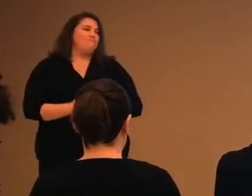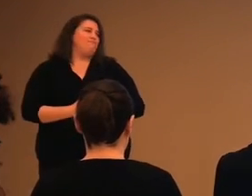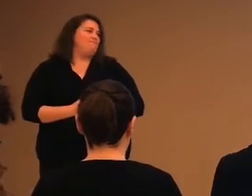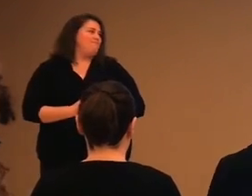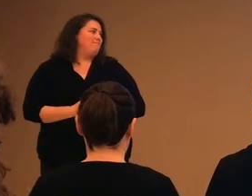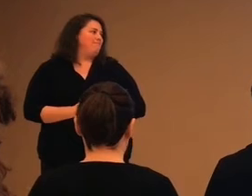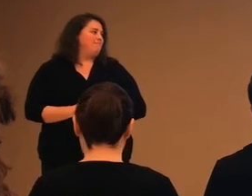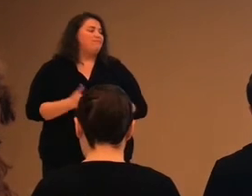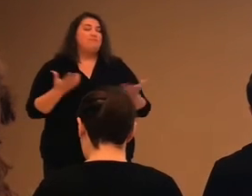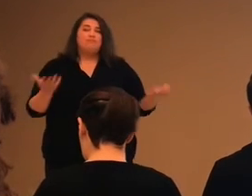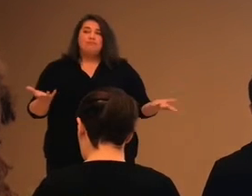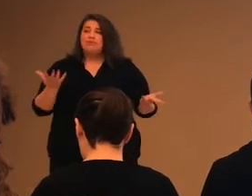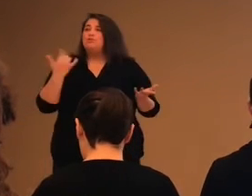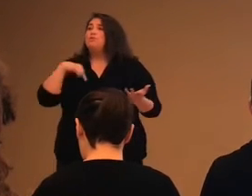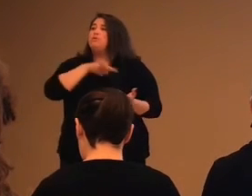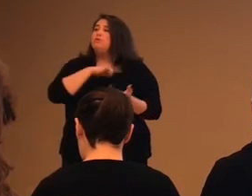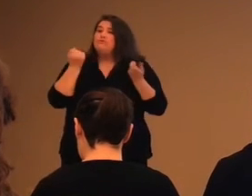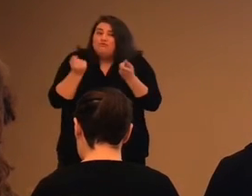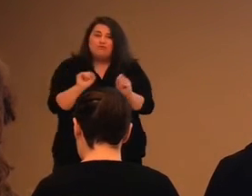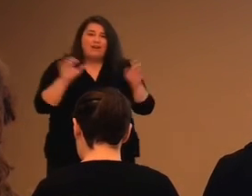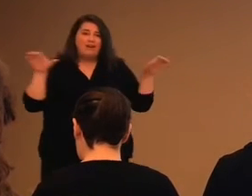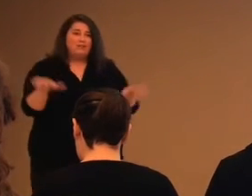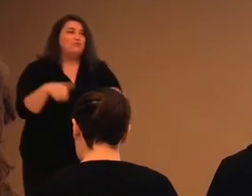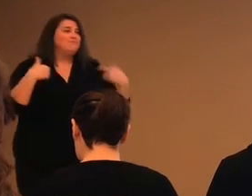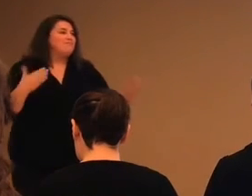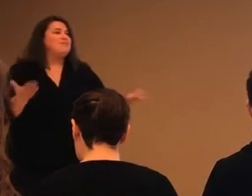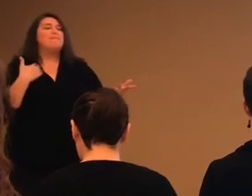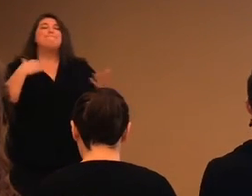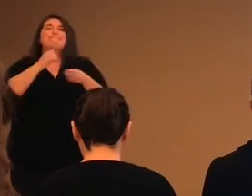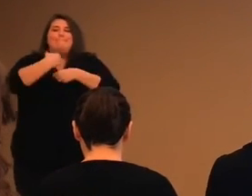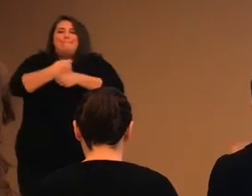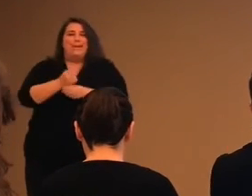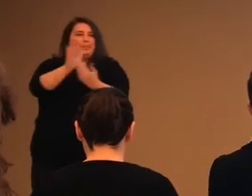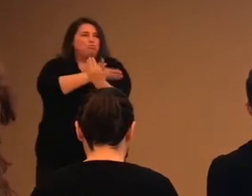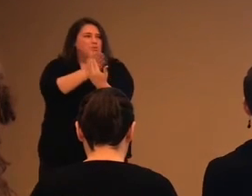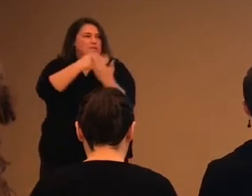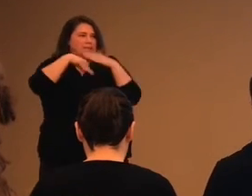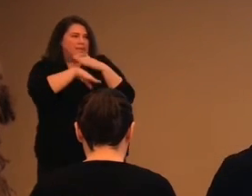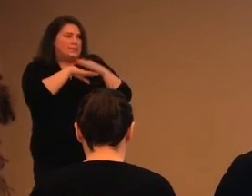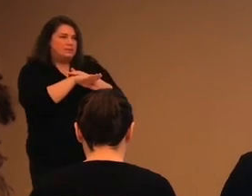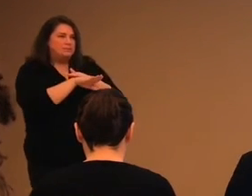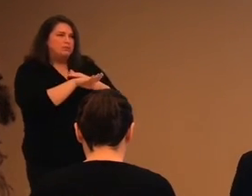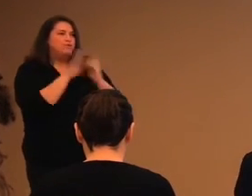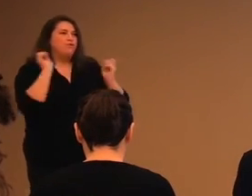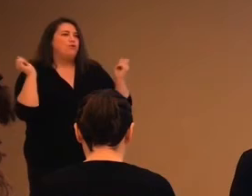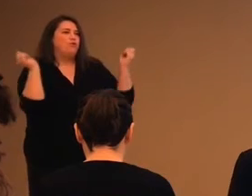So what we're trying to do is make music accessible to all the people in our audience